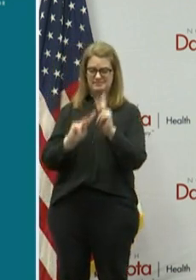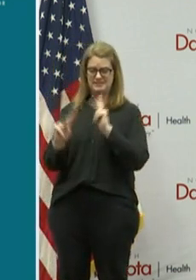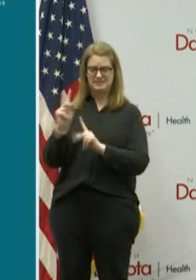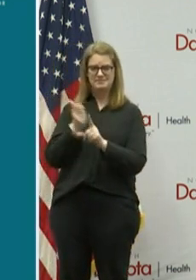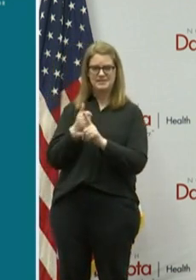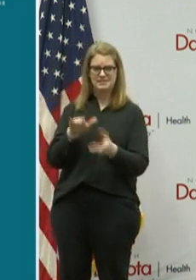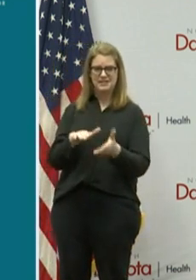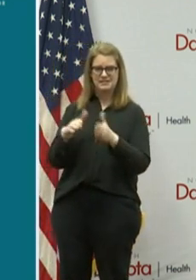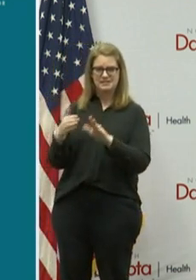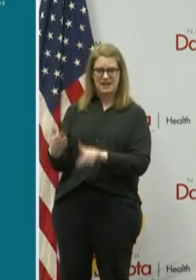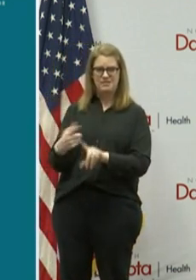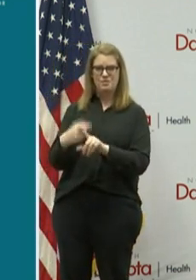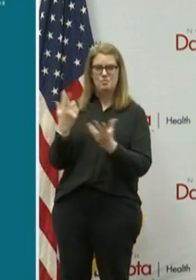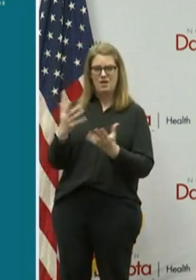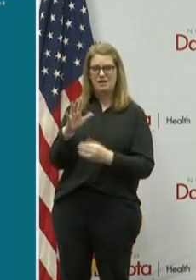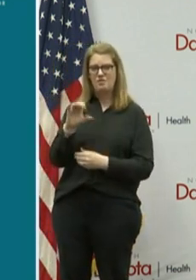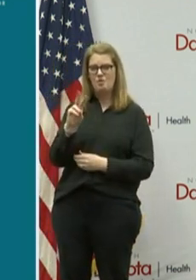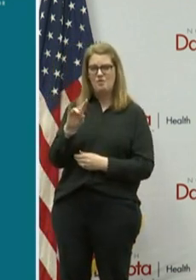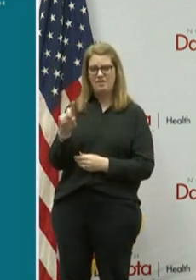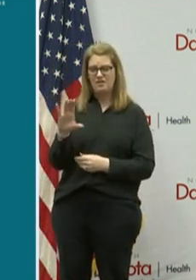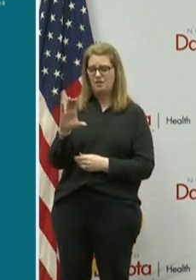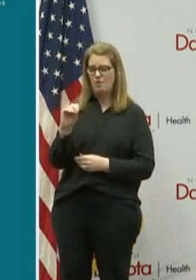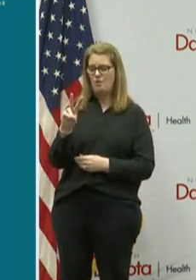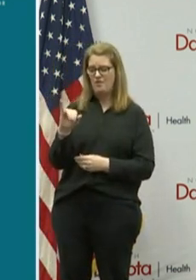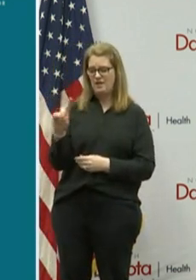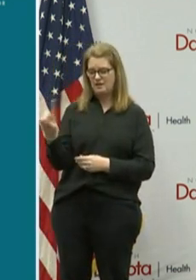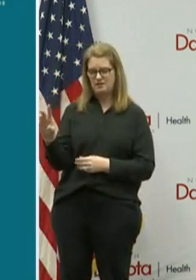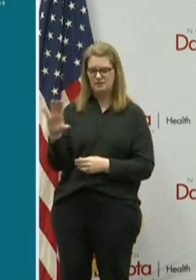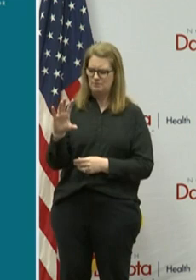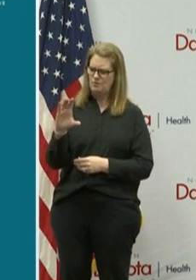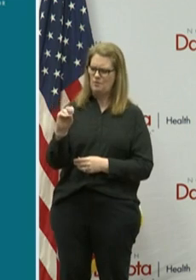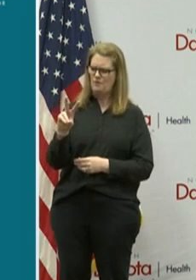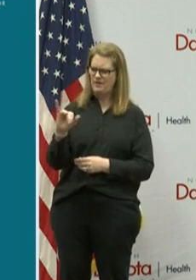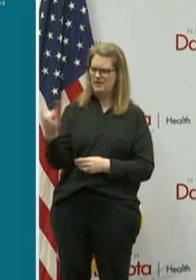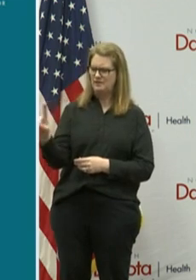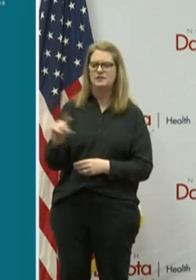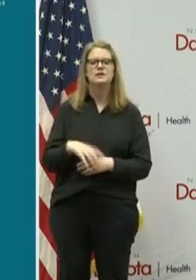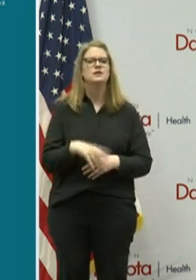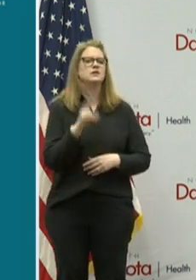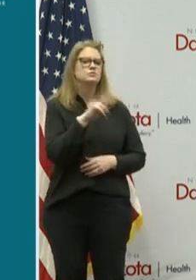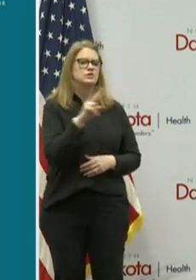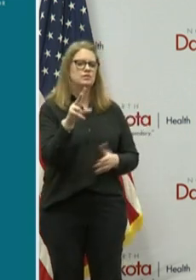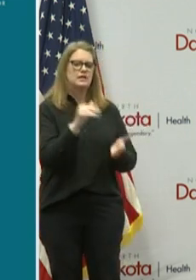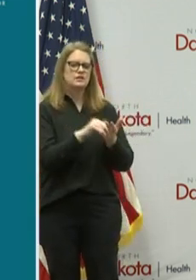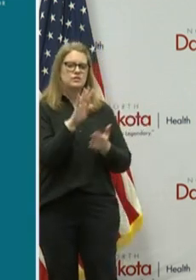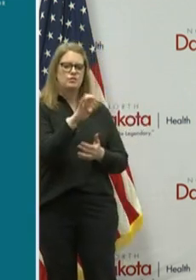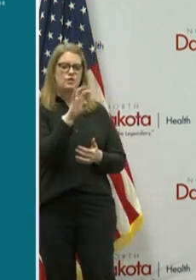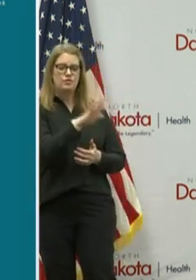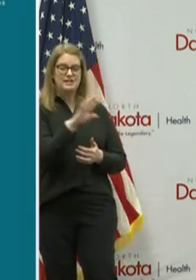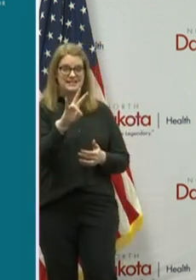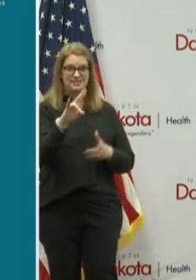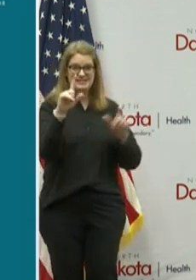DURING THE PANDEMIC. IN TOTAL, 19 NORTH DAKOTANS HAVE